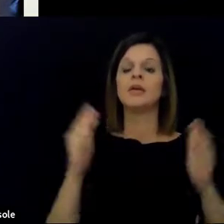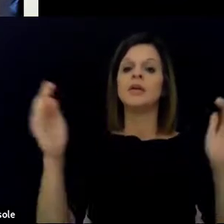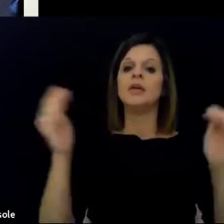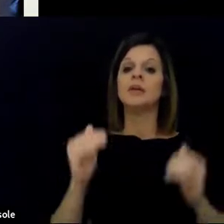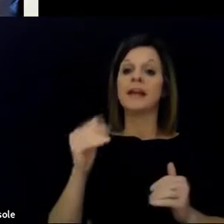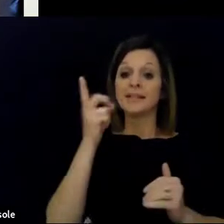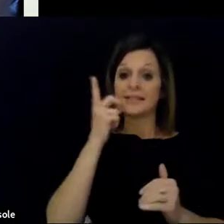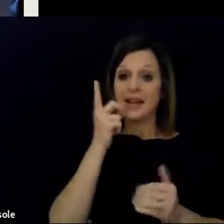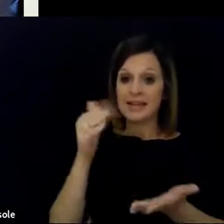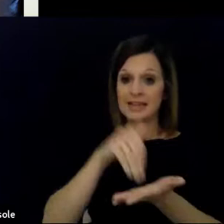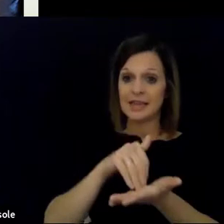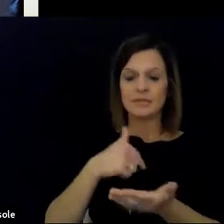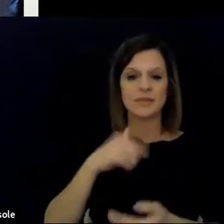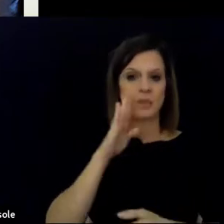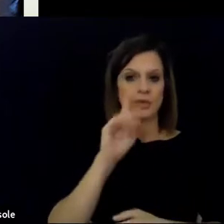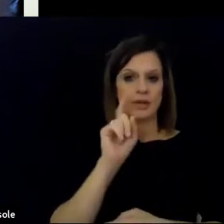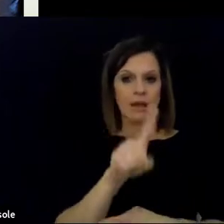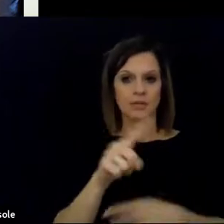And I'm gonna ask you a question from me.